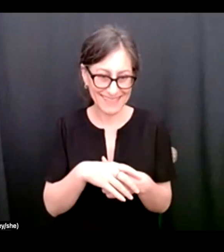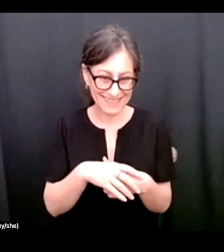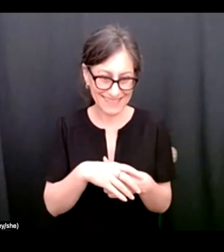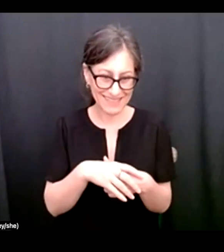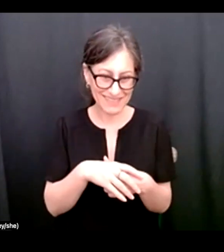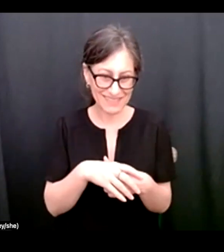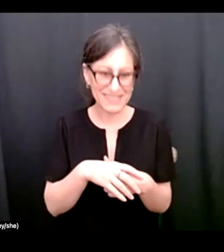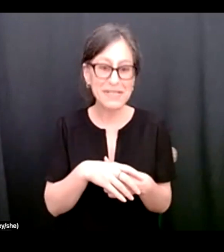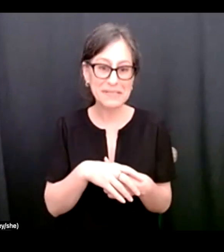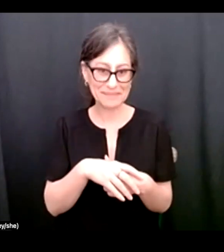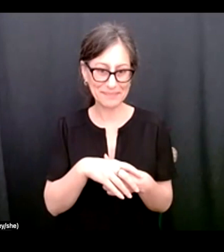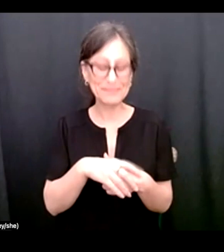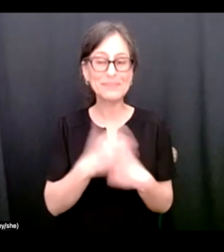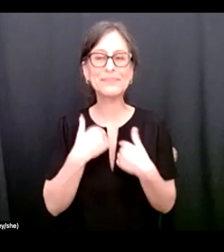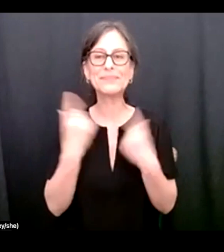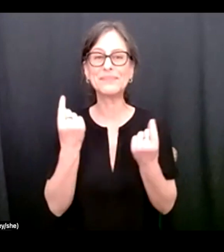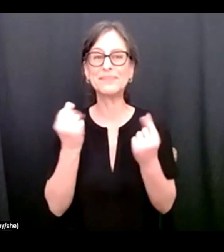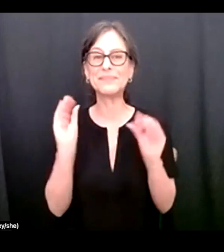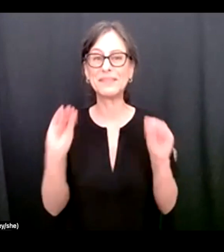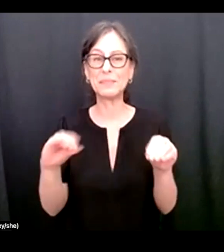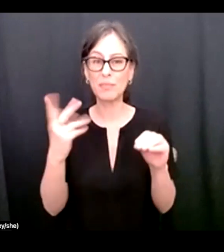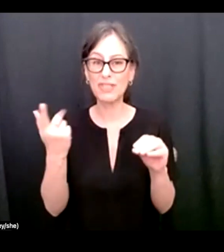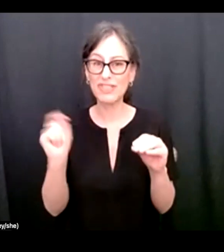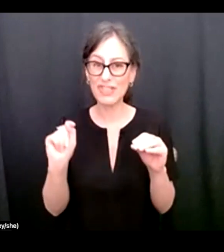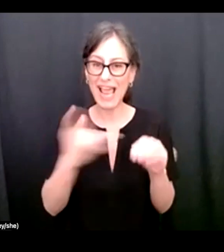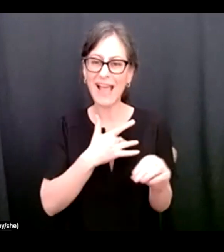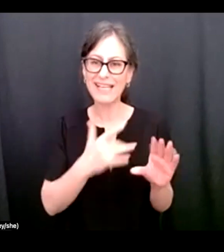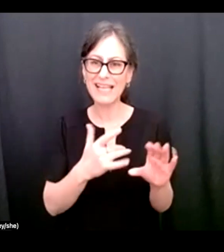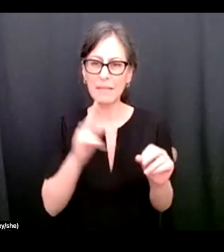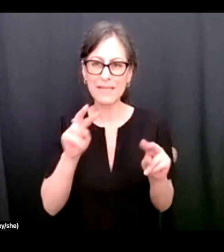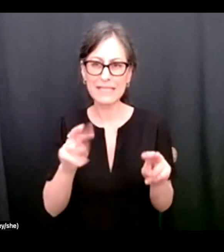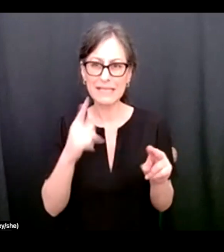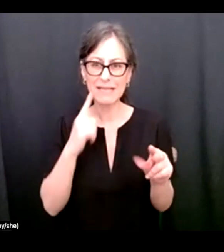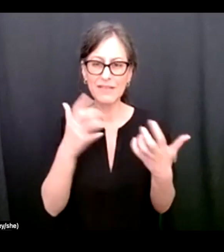I will put something in the chat typically let me see if it fits in the—Okay,